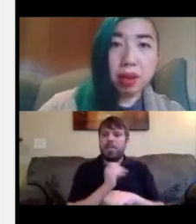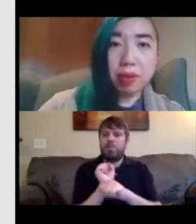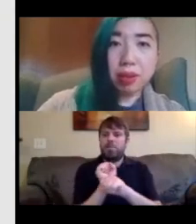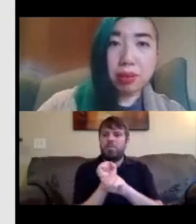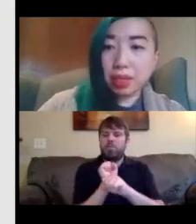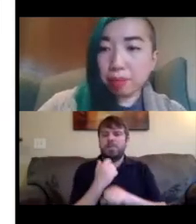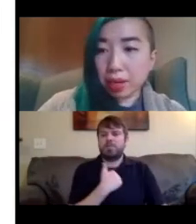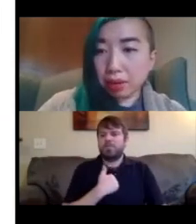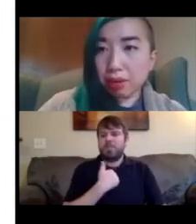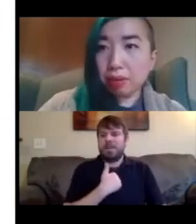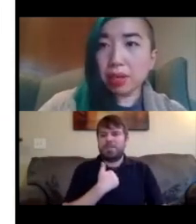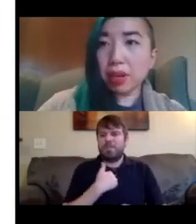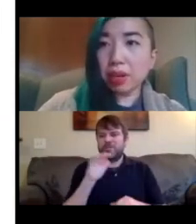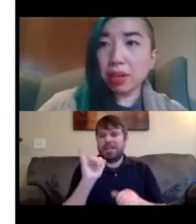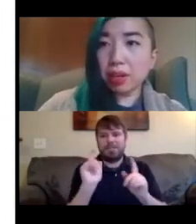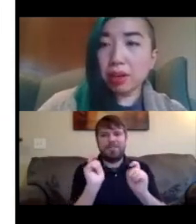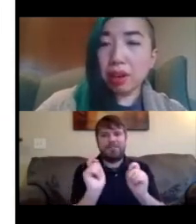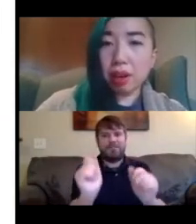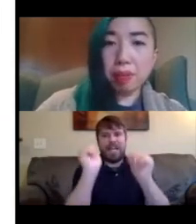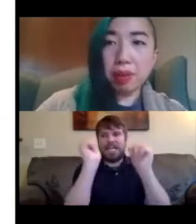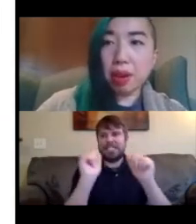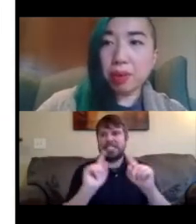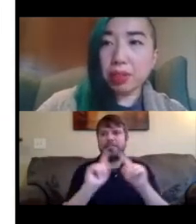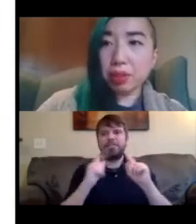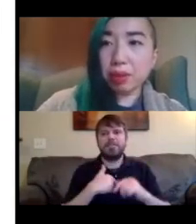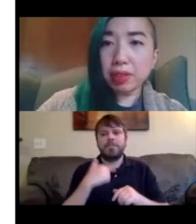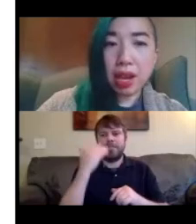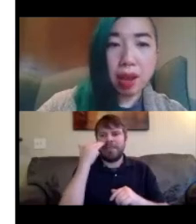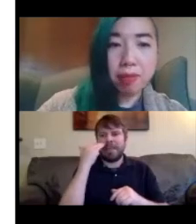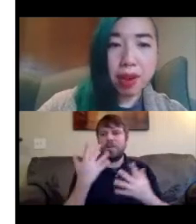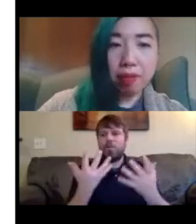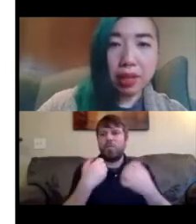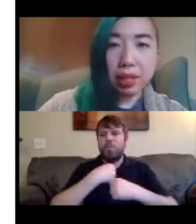rather quickly but I know we are--I want us to make sure we have time for everything.